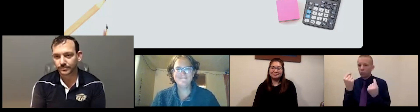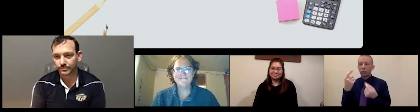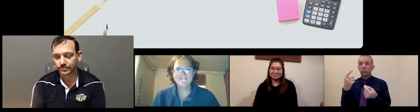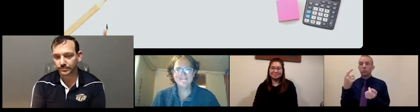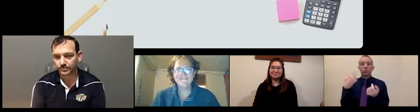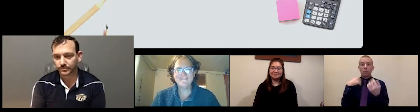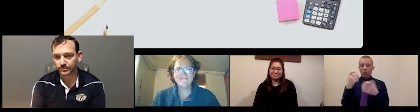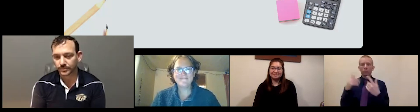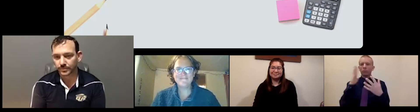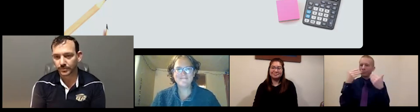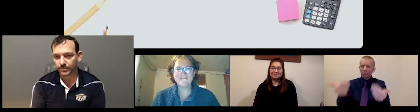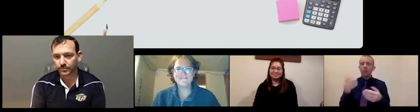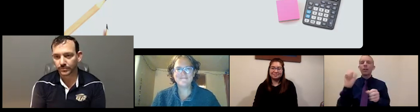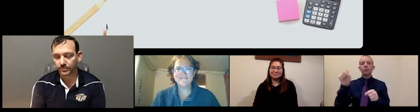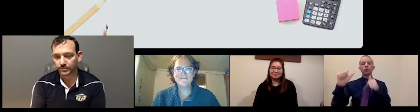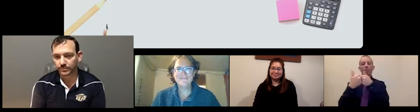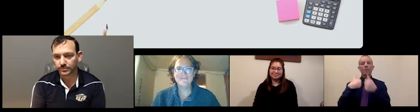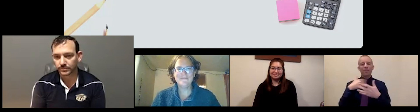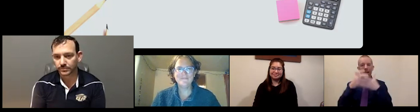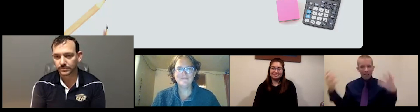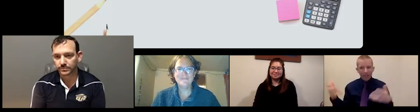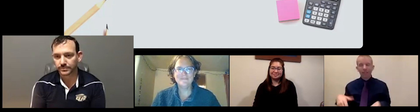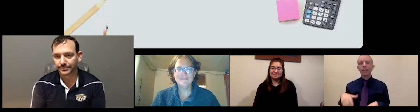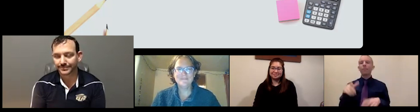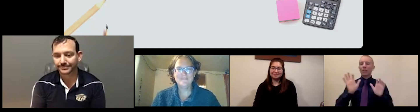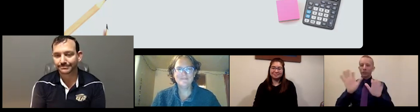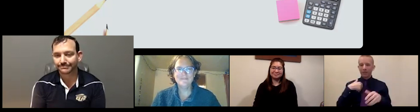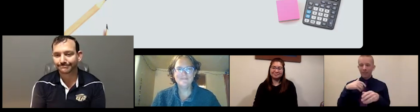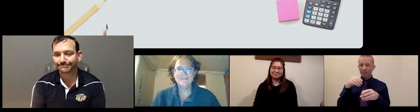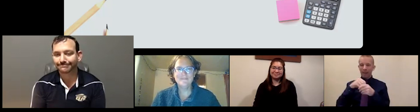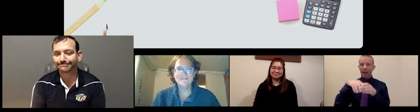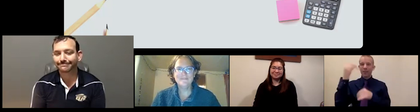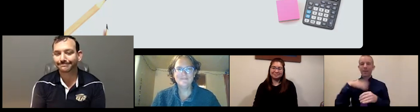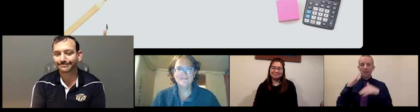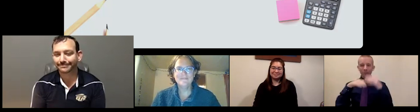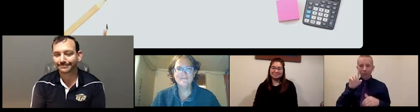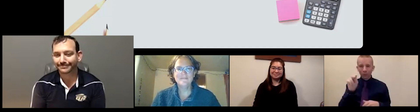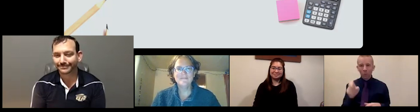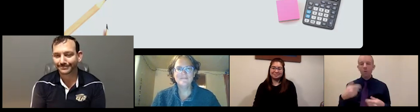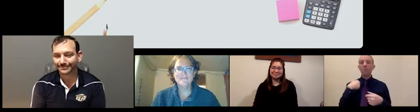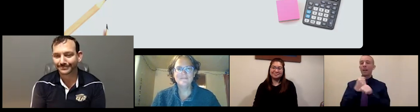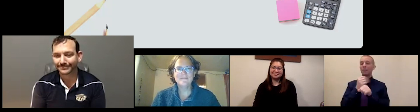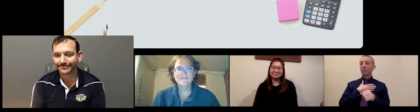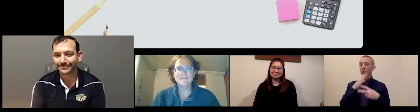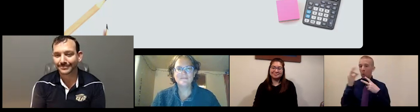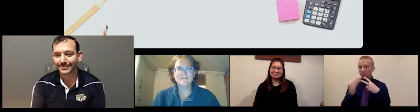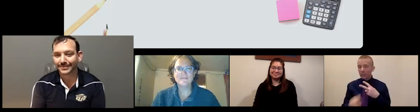Yes, they challenged me a lot, and pushed me out of my comfort zone. I made my choices.